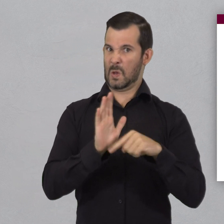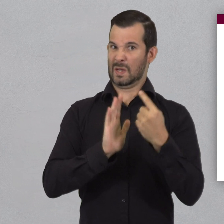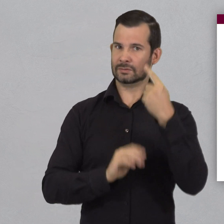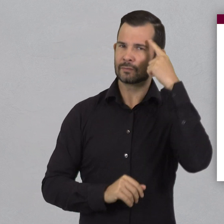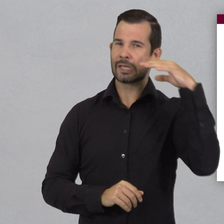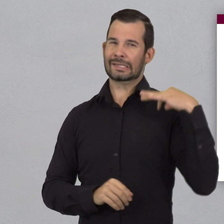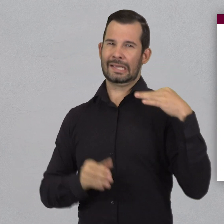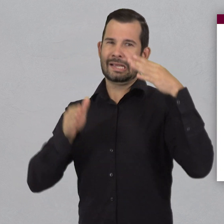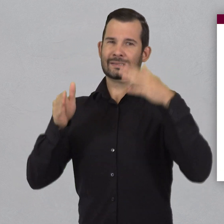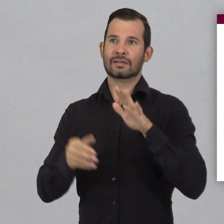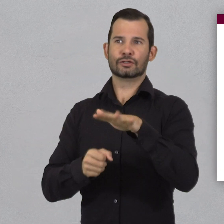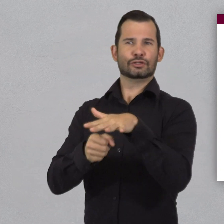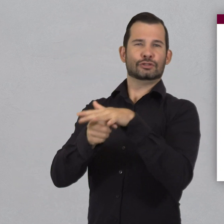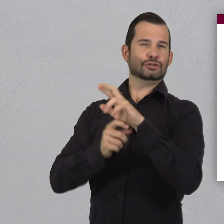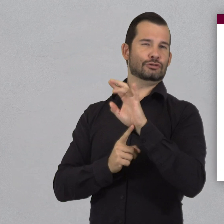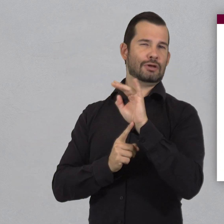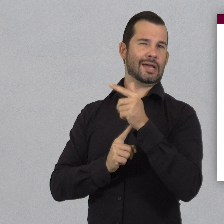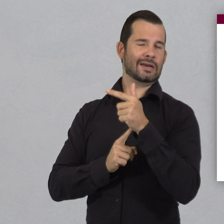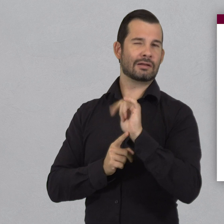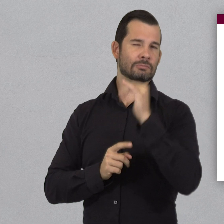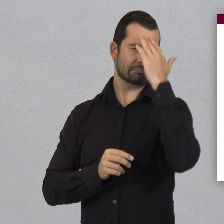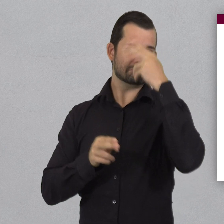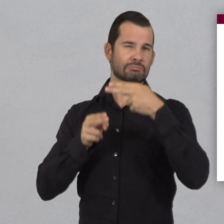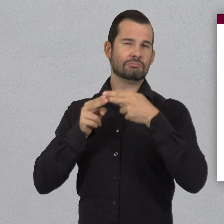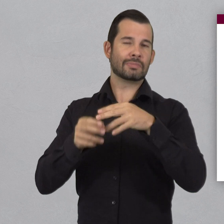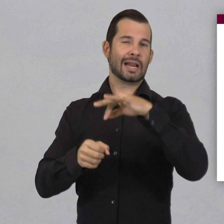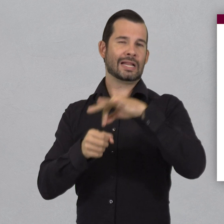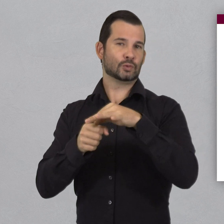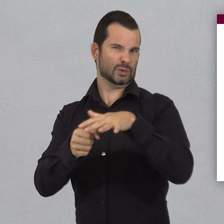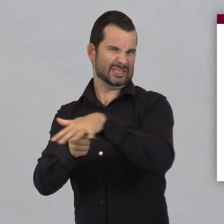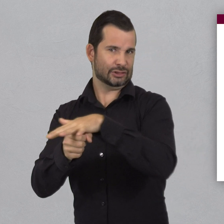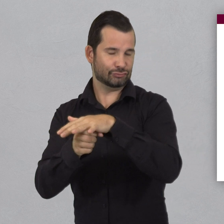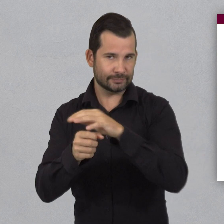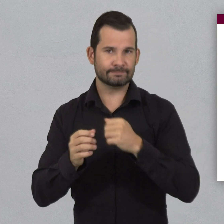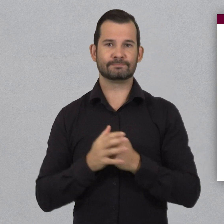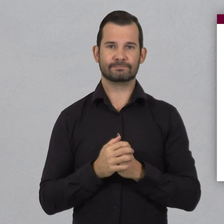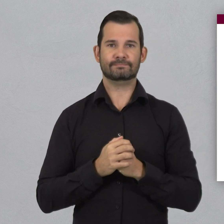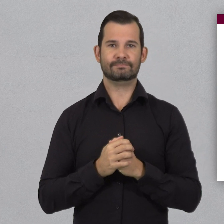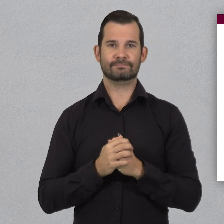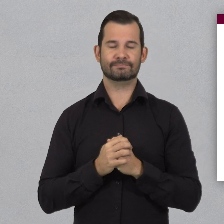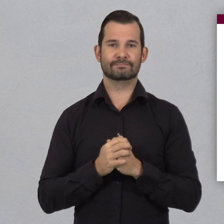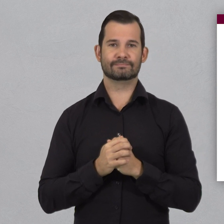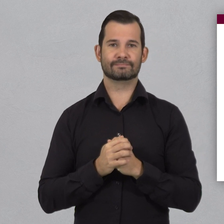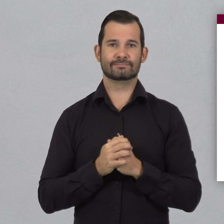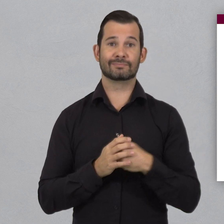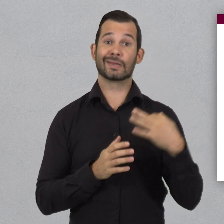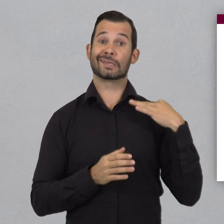18 years old can vote once for a candidate in their riding (also called an electoral